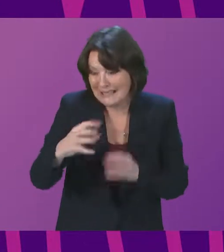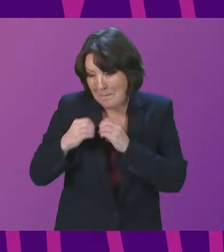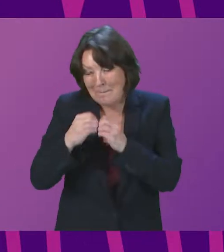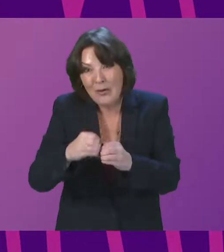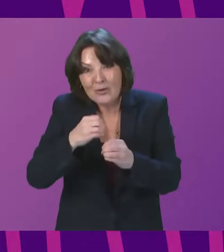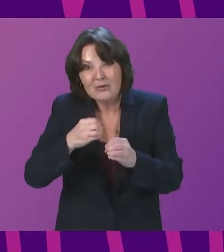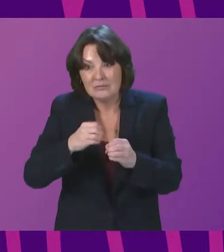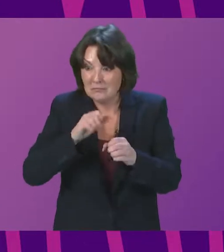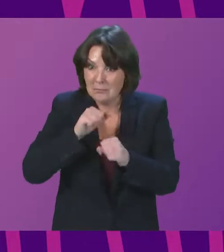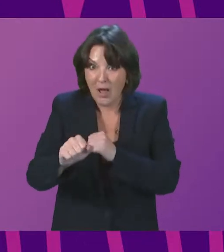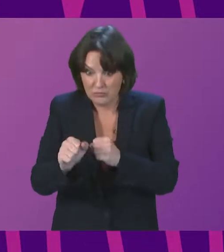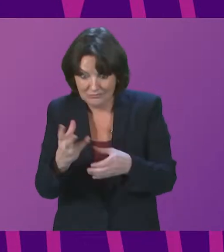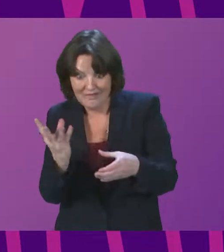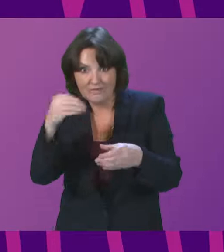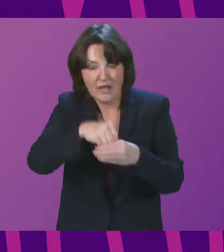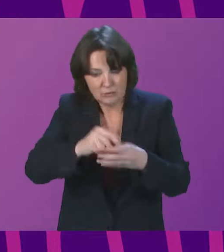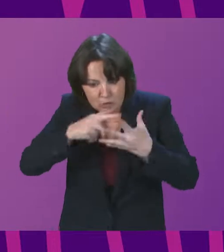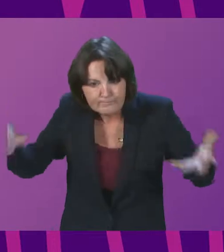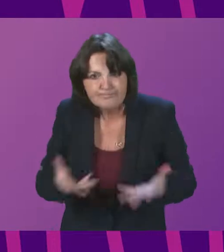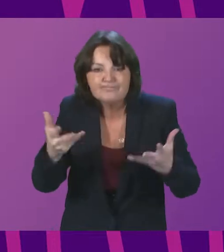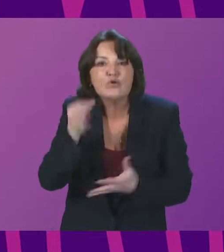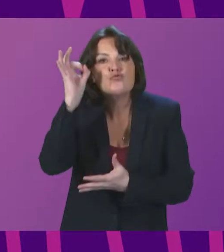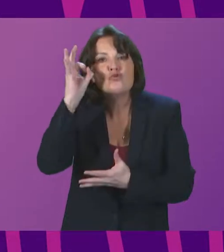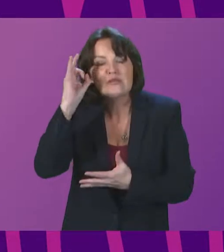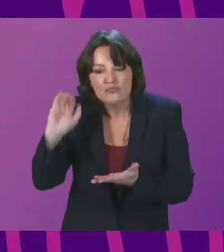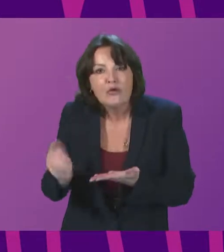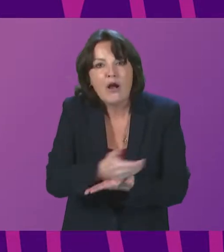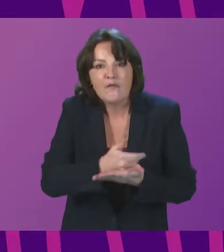to drive a green recovery, create jobs and stimulate supply chains.